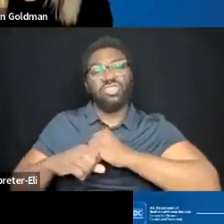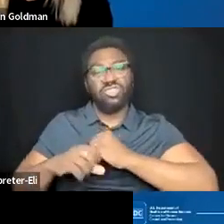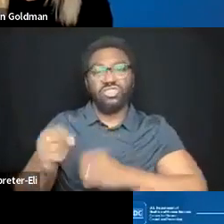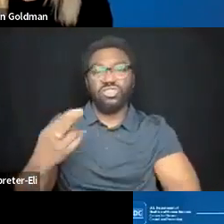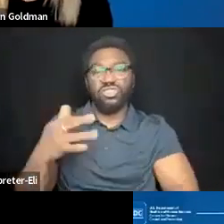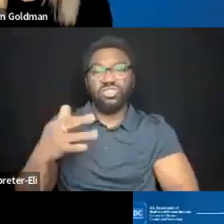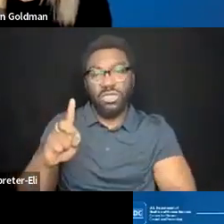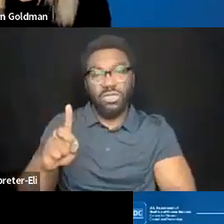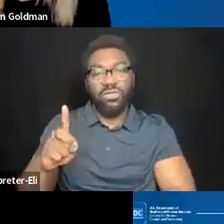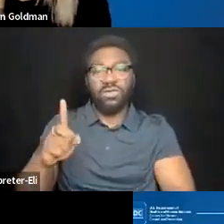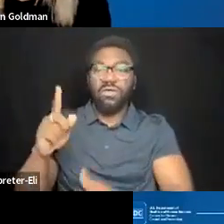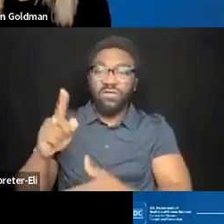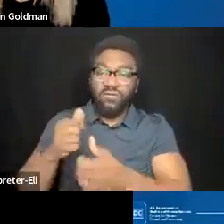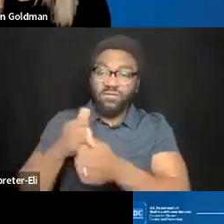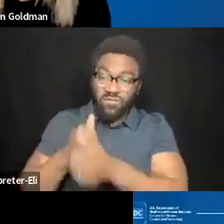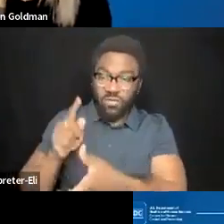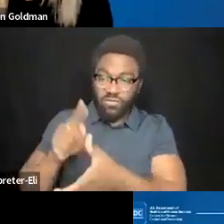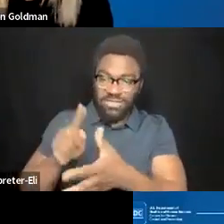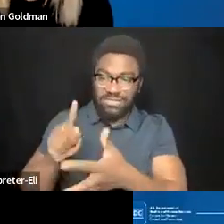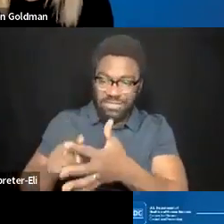And that's actually very helpful to the clinical labs.